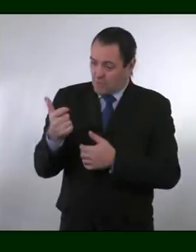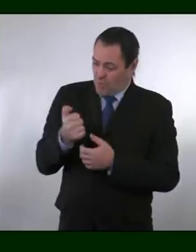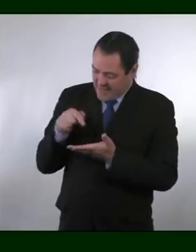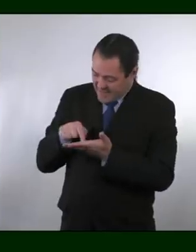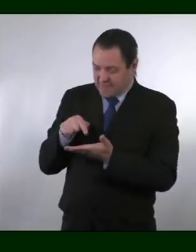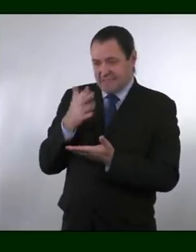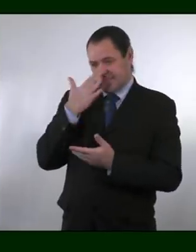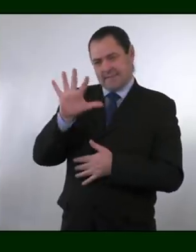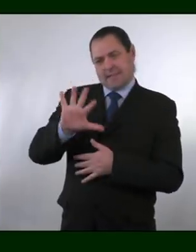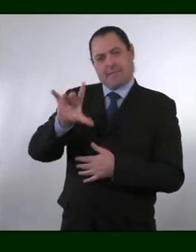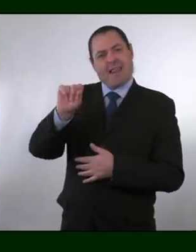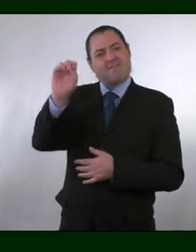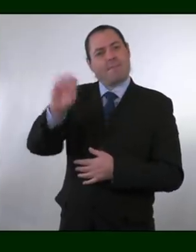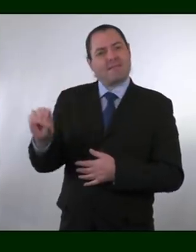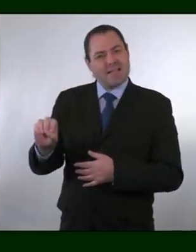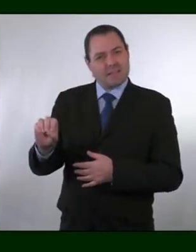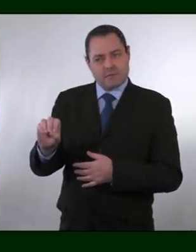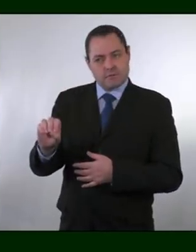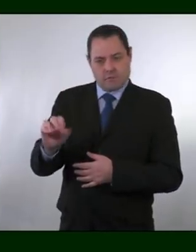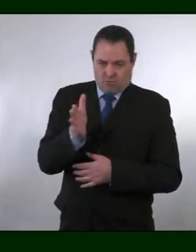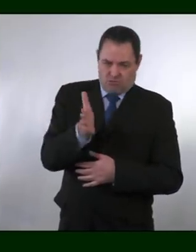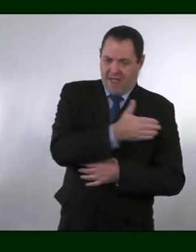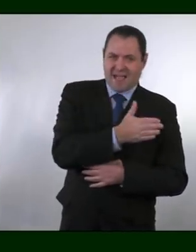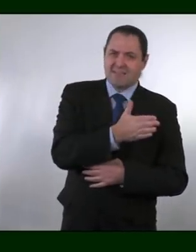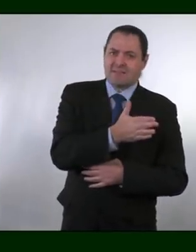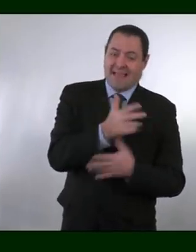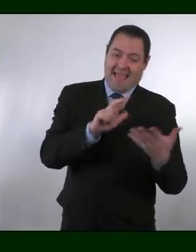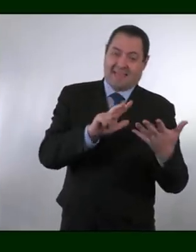That is not because they do not want to; it is because many do not feel that they